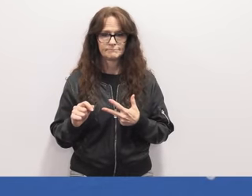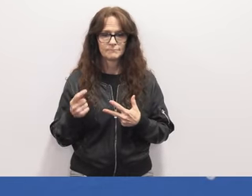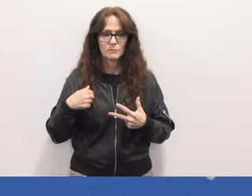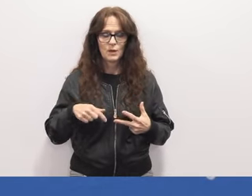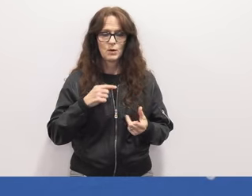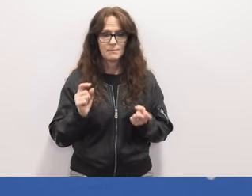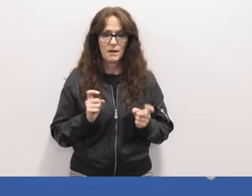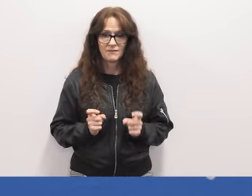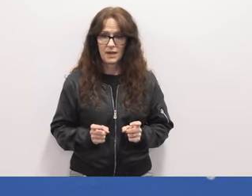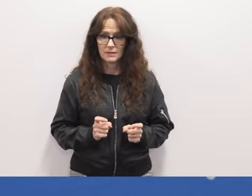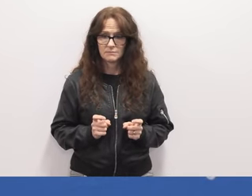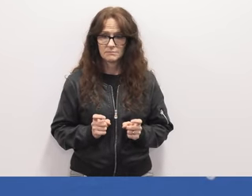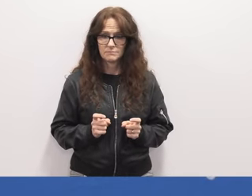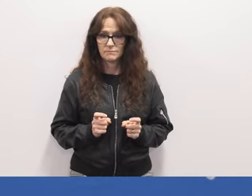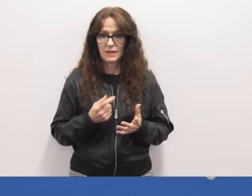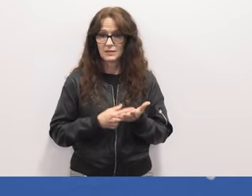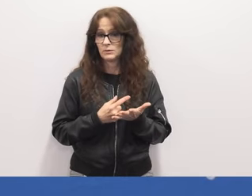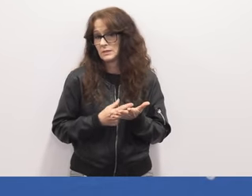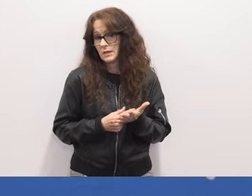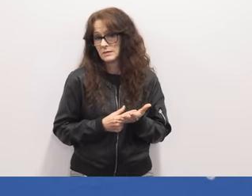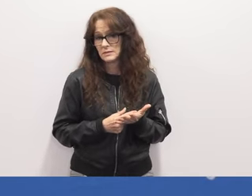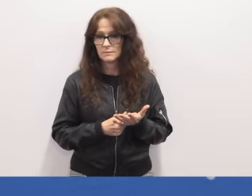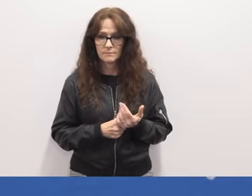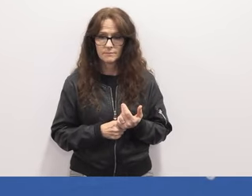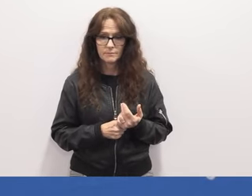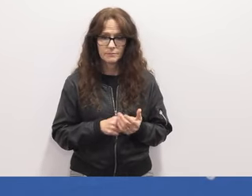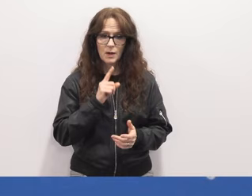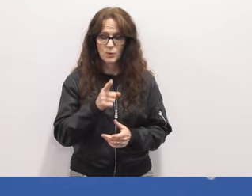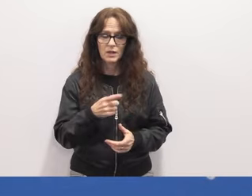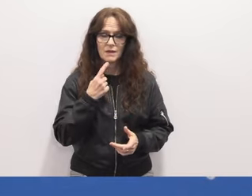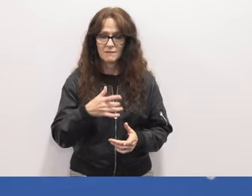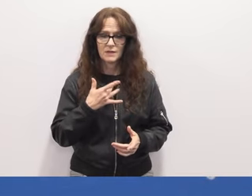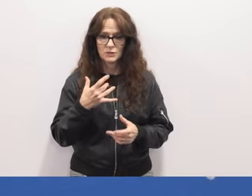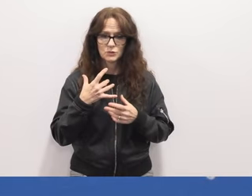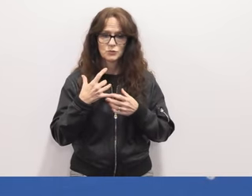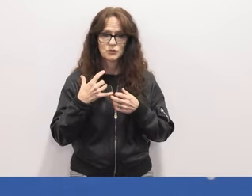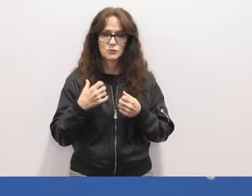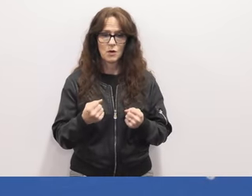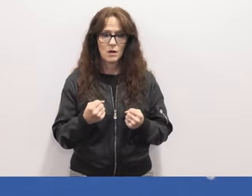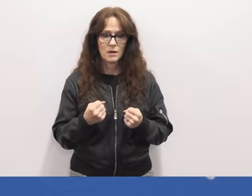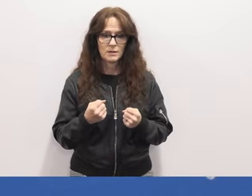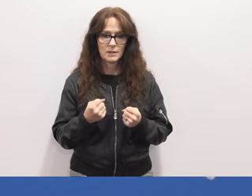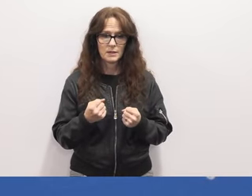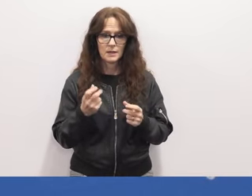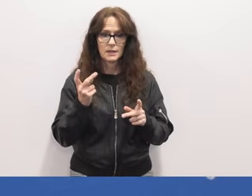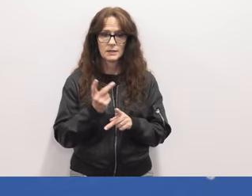and so we can modify it as we've discussed, but I really feel strongly that we should keep goal four.